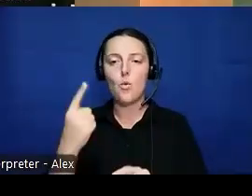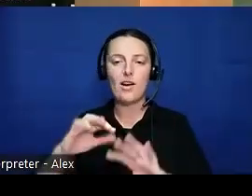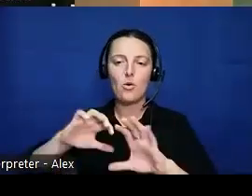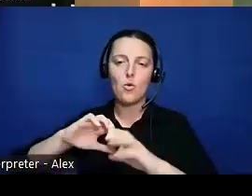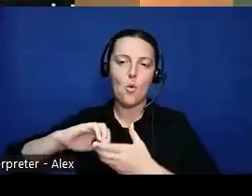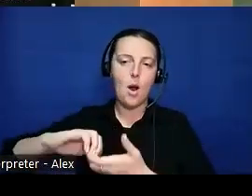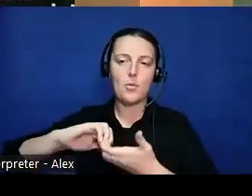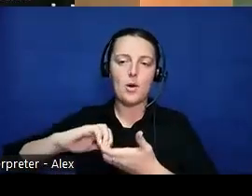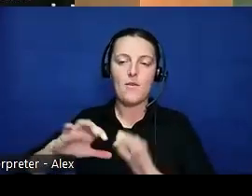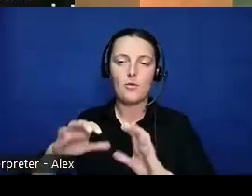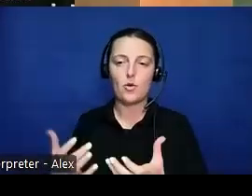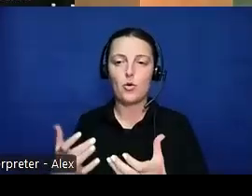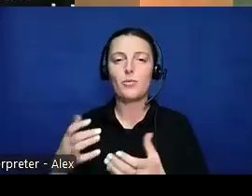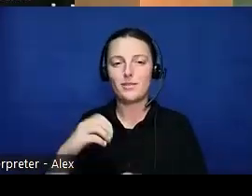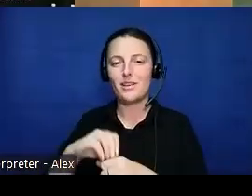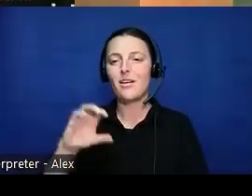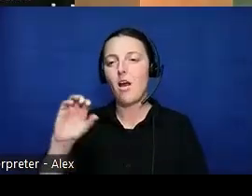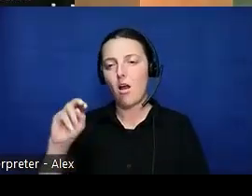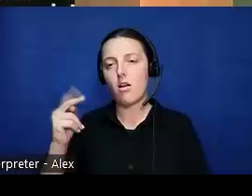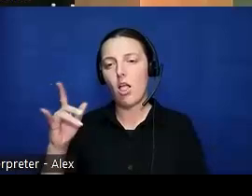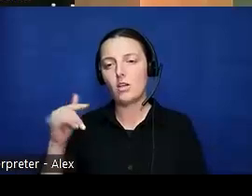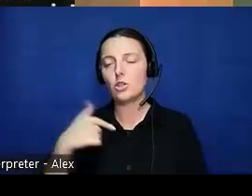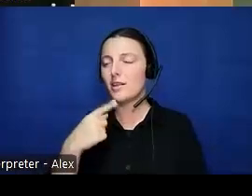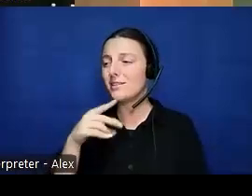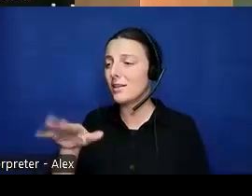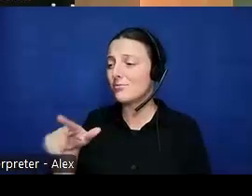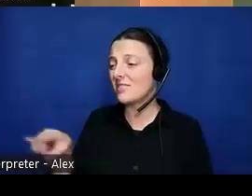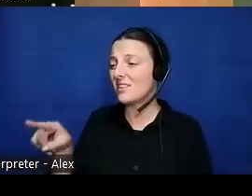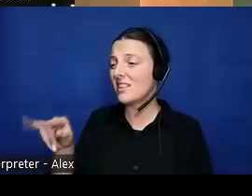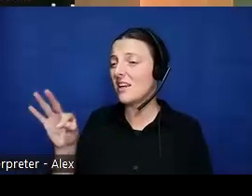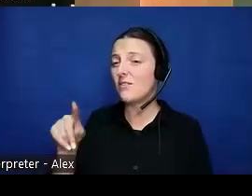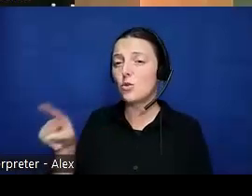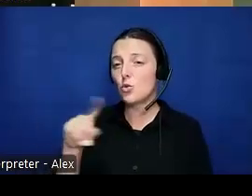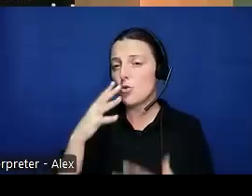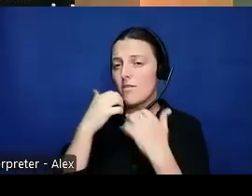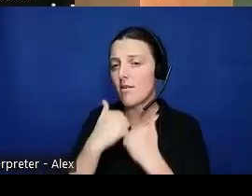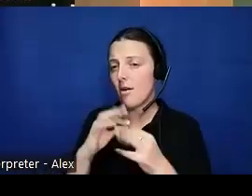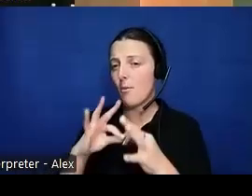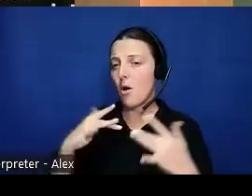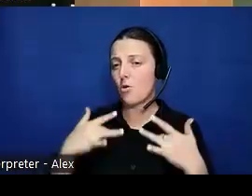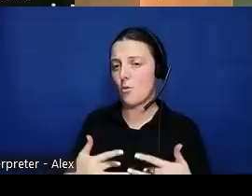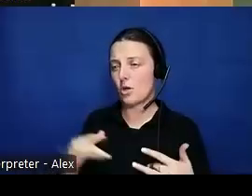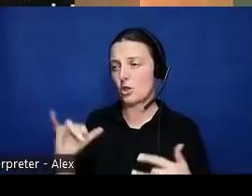said, "Hey guys, um, if you care about depression like I do, then maybe we could do this trial that